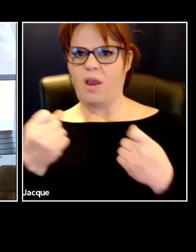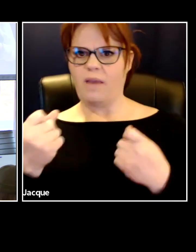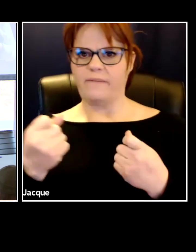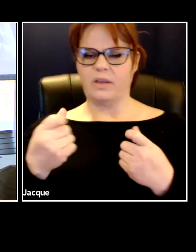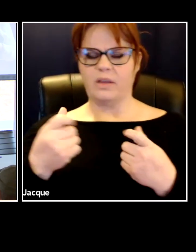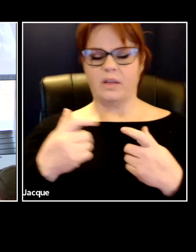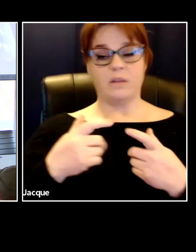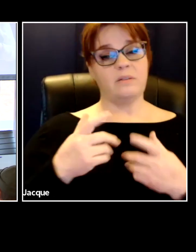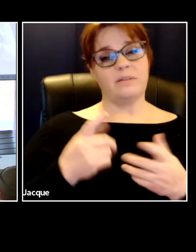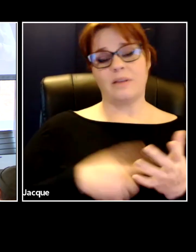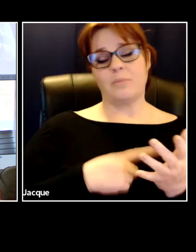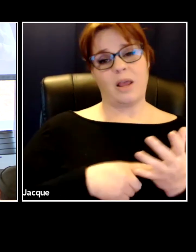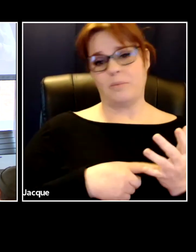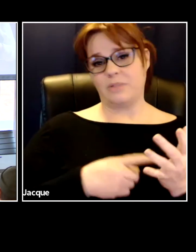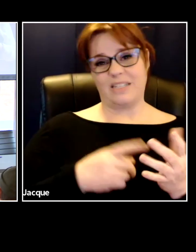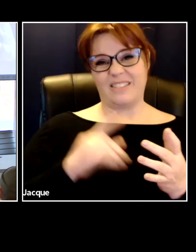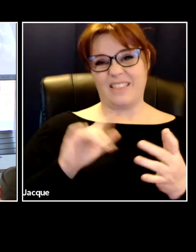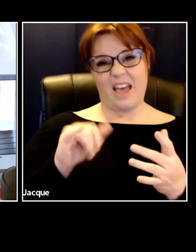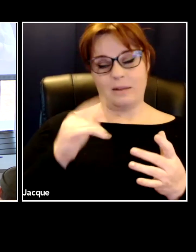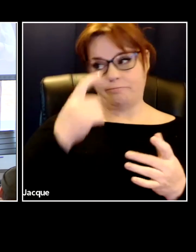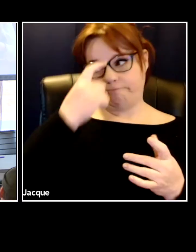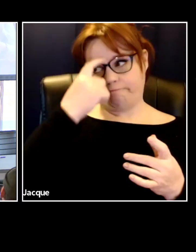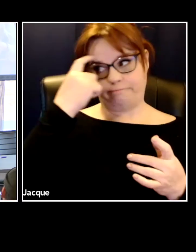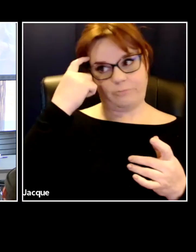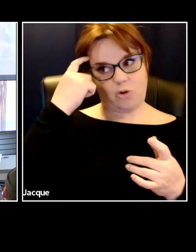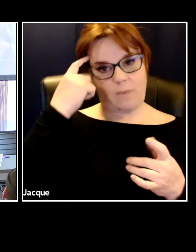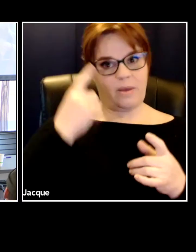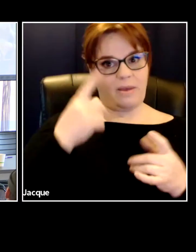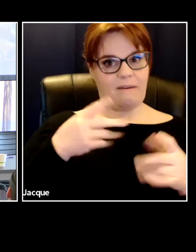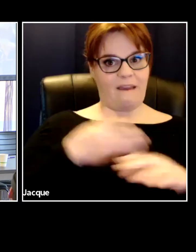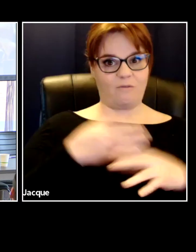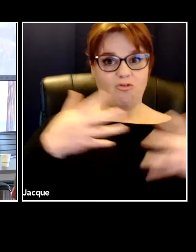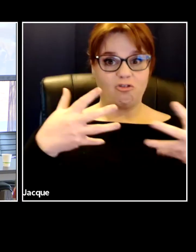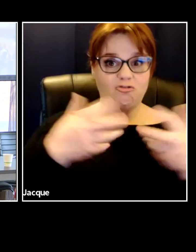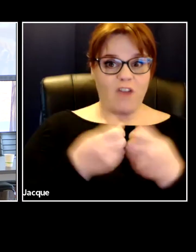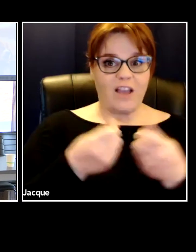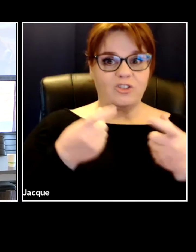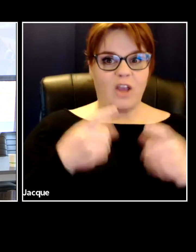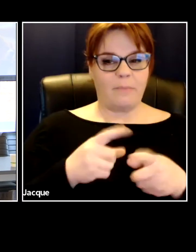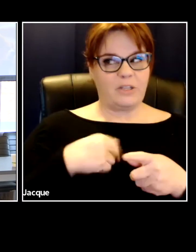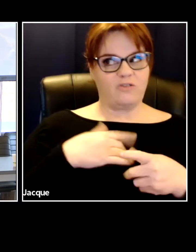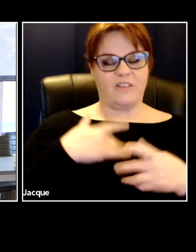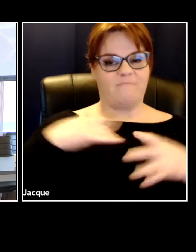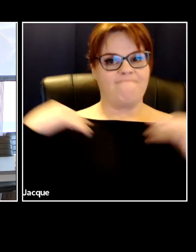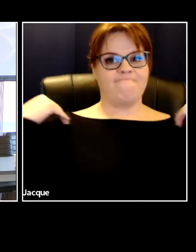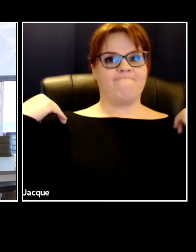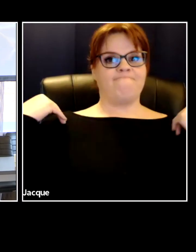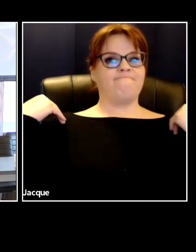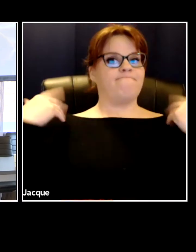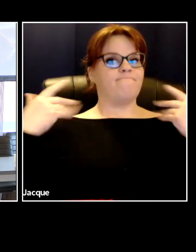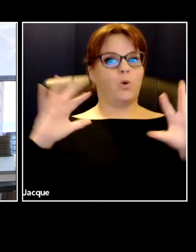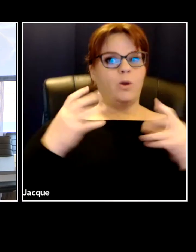crashes. Um but sometimes it's just the stress of it and that pressure. Um any other examples